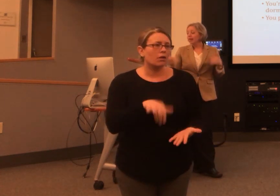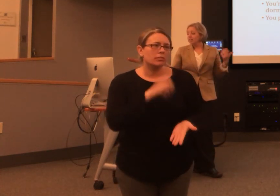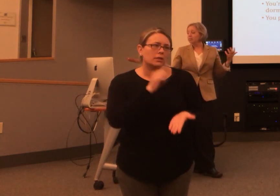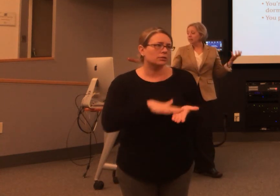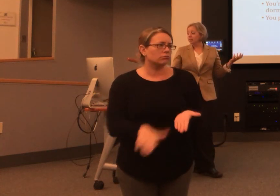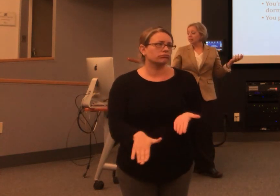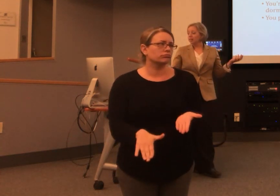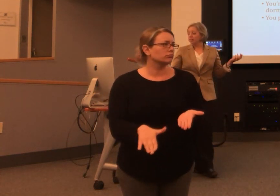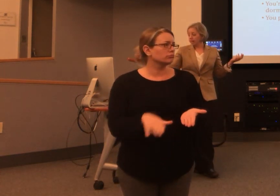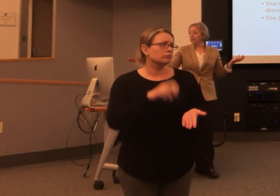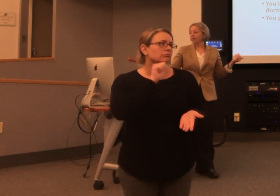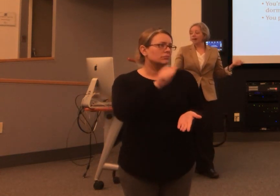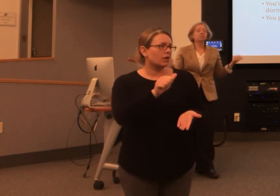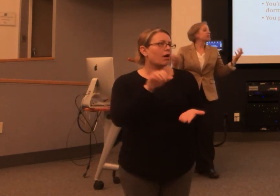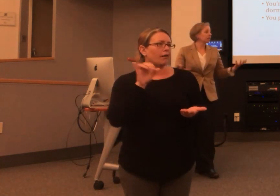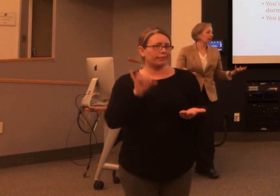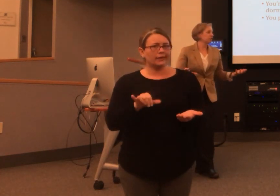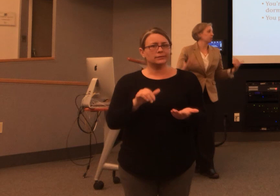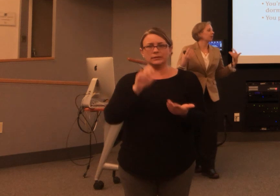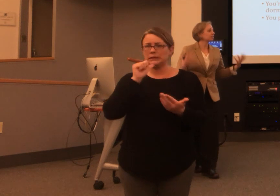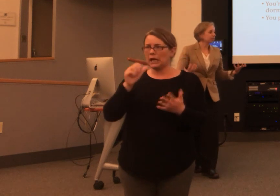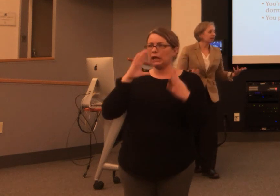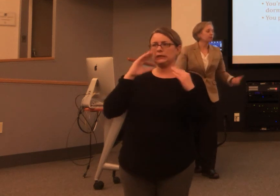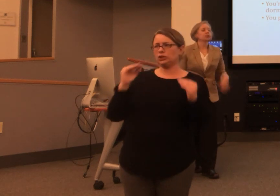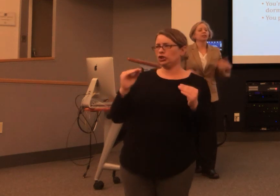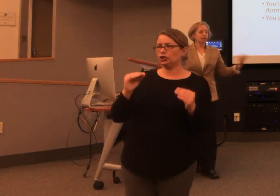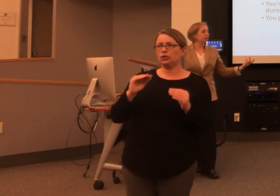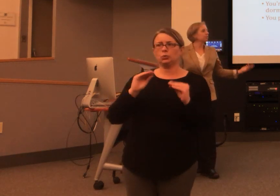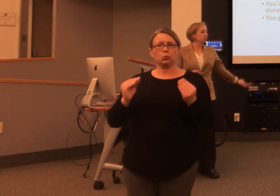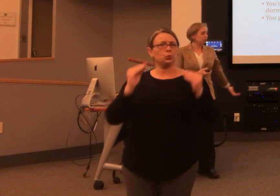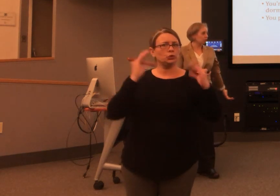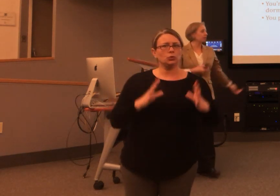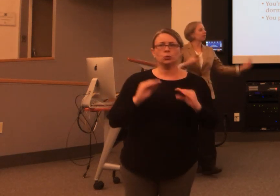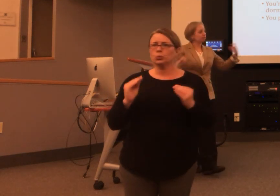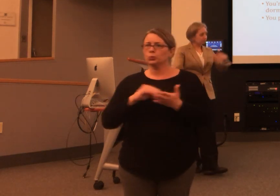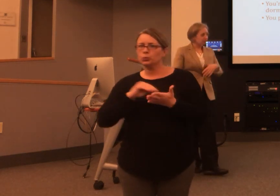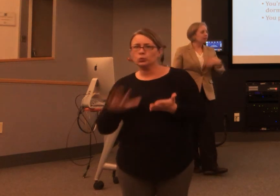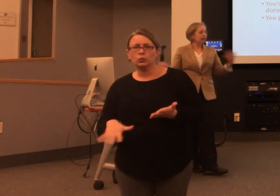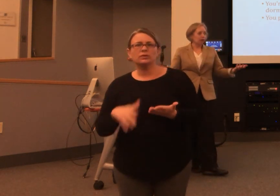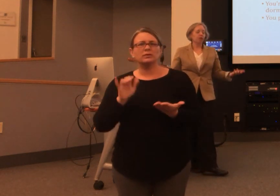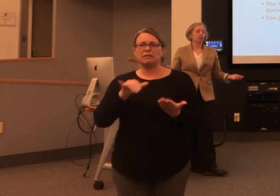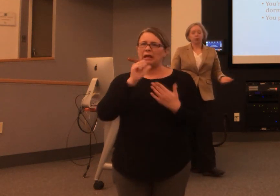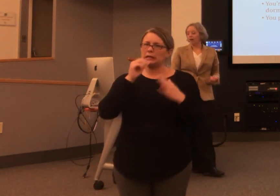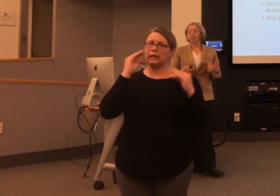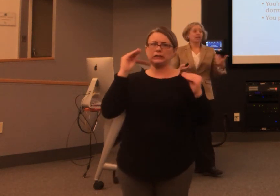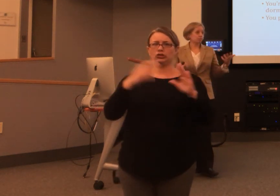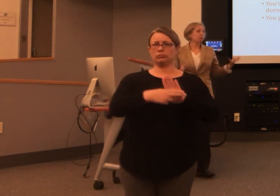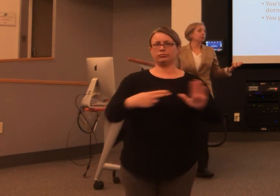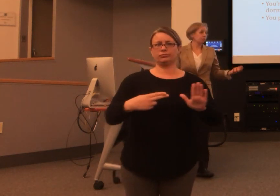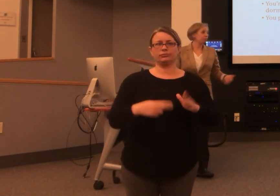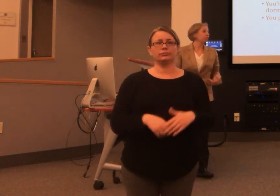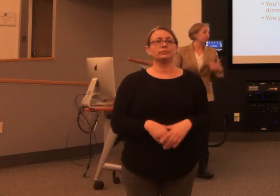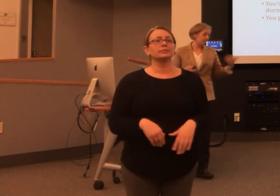And has to be, again, has to be a classroom, has to be a library. It can't be the dorm, it can't be out on the quad. That's a public performance.